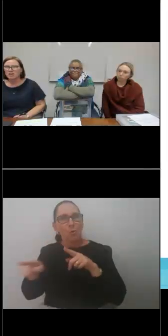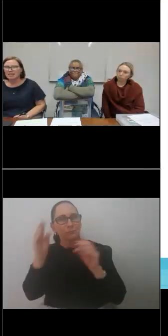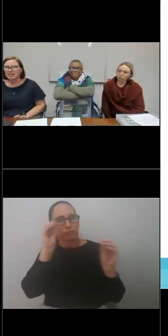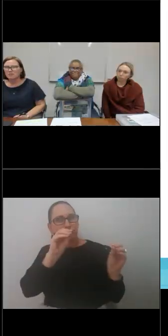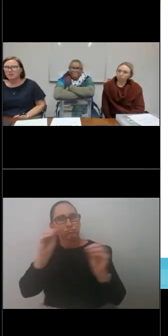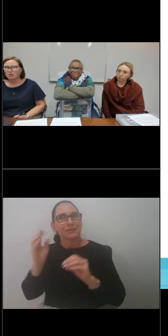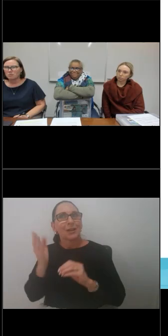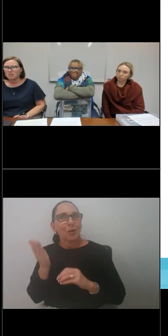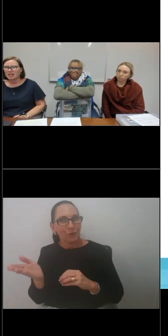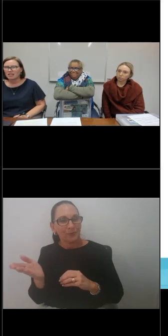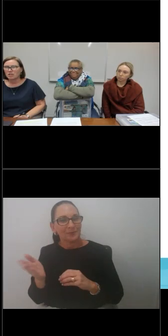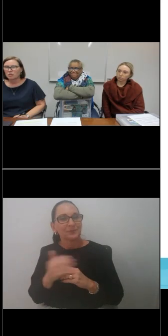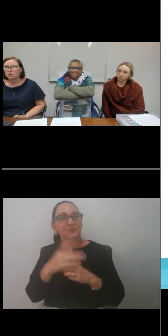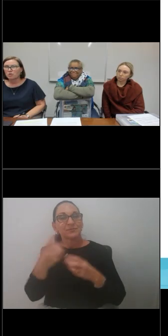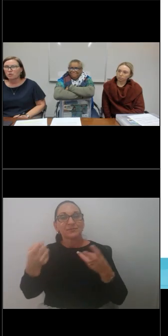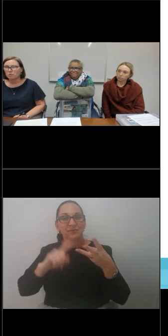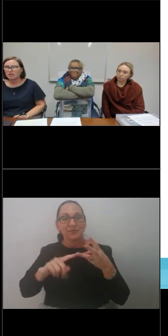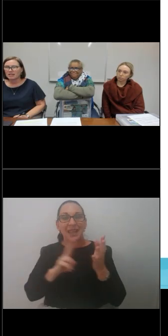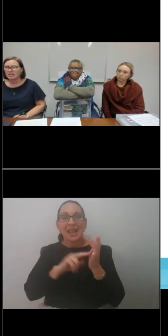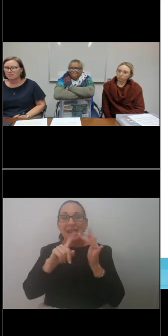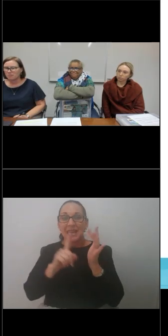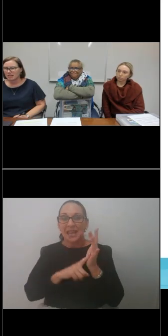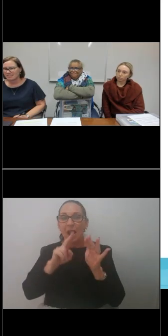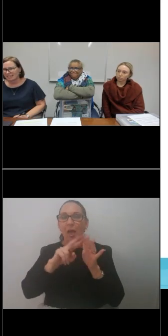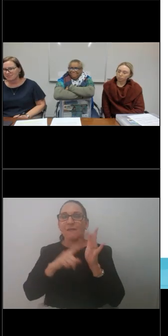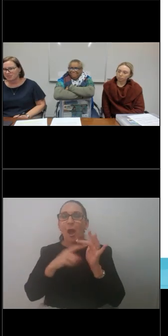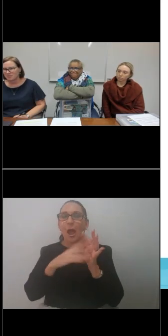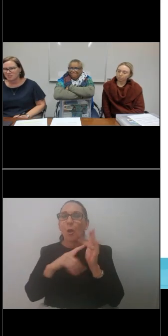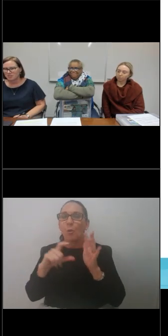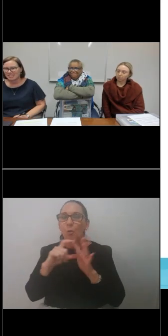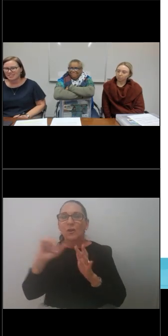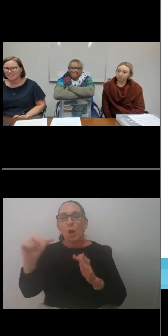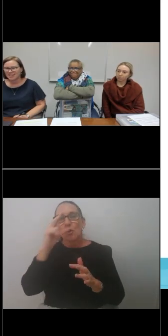Neil Filewood uh the Youth Court coordinator from our Townsville office joining us online